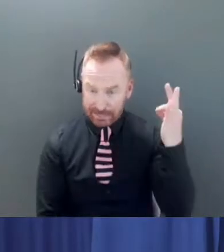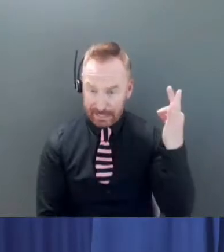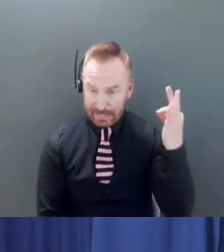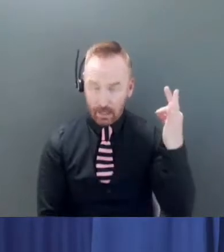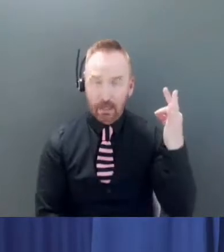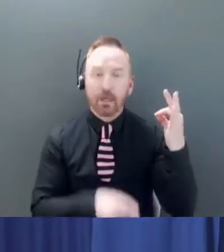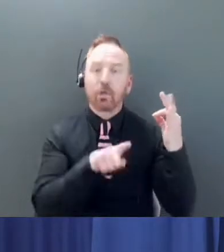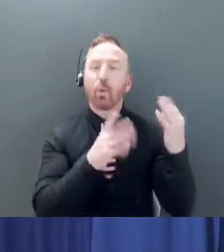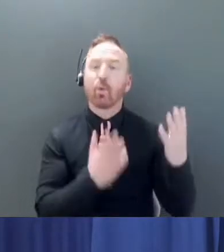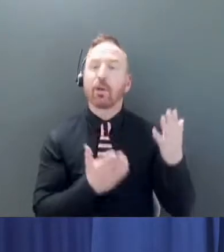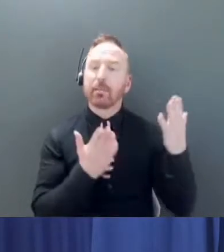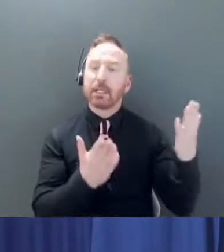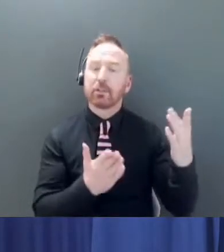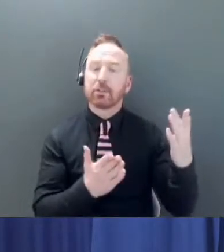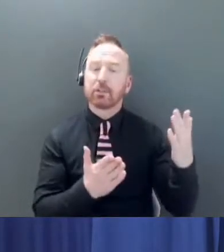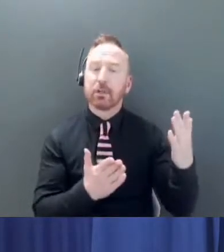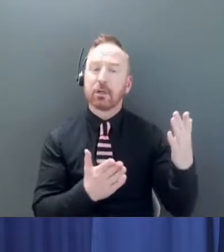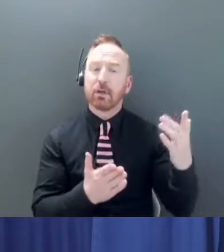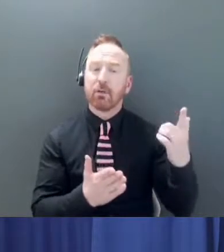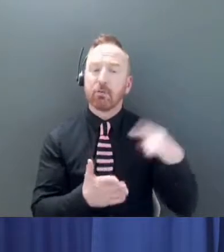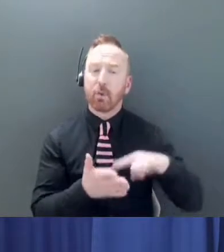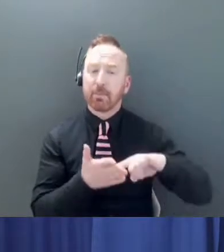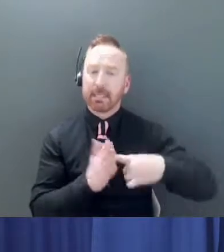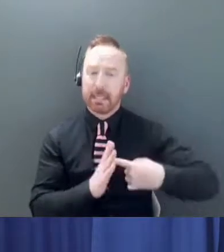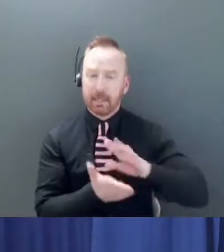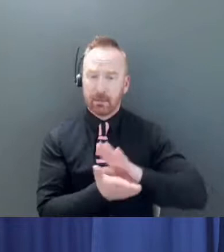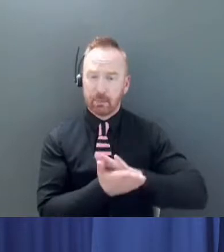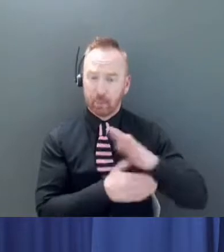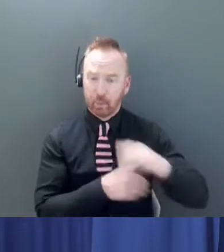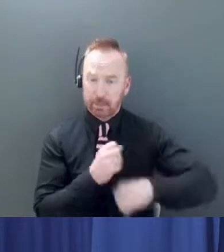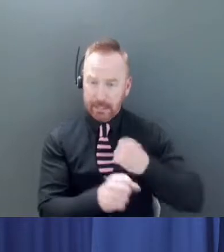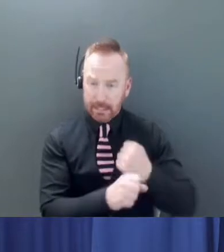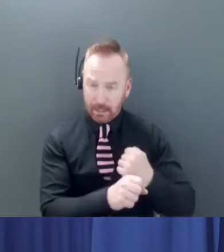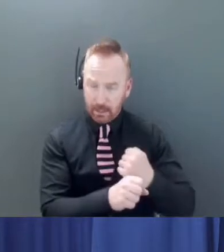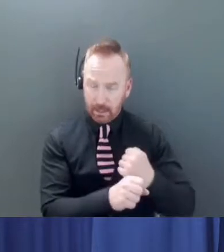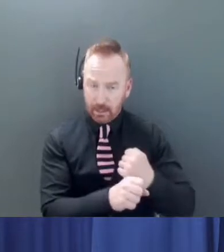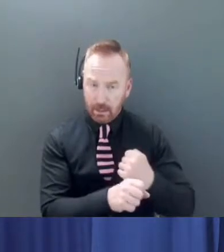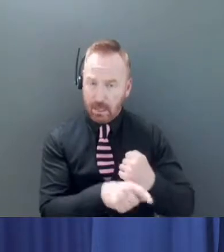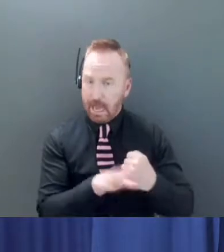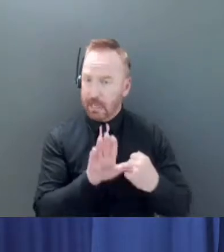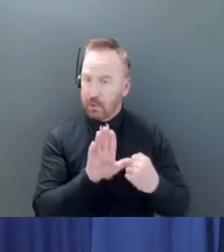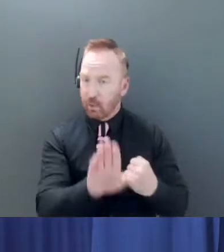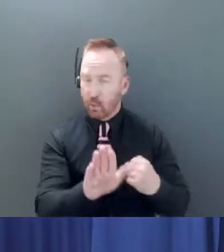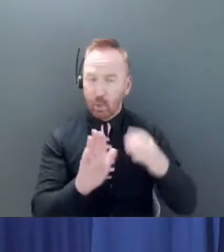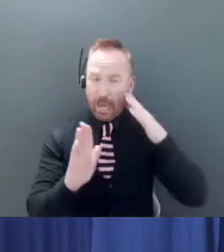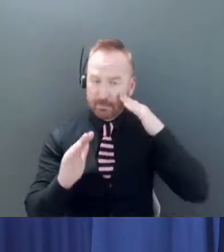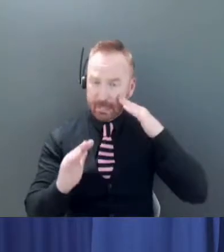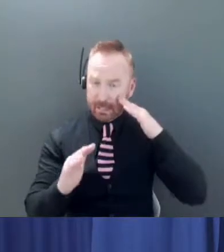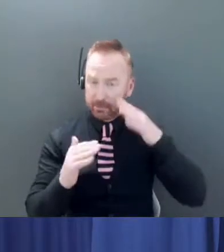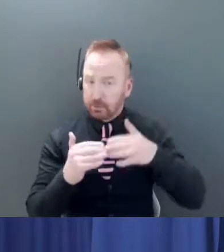the beginning of the school year and what you are expecting to